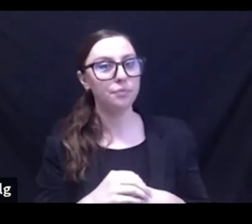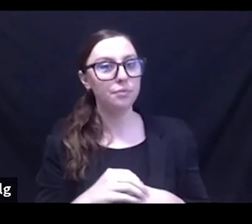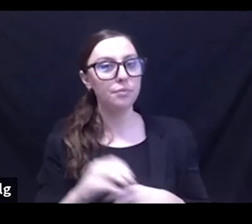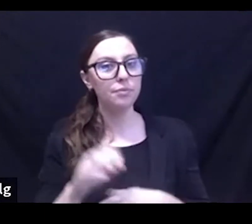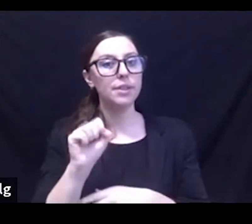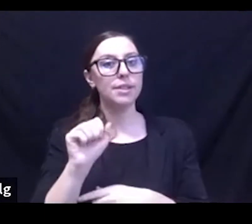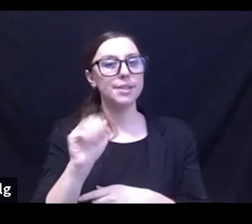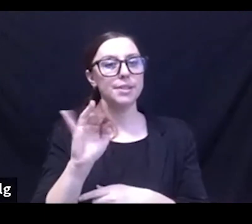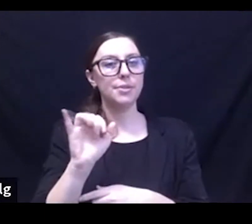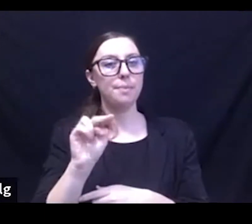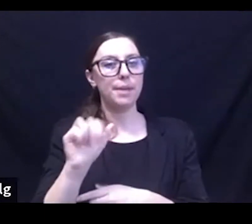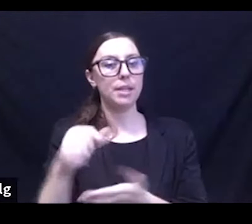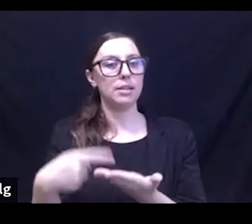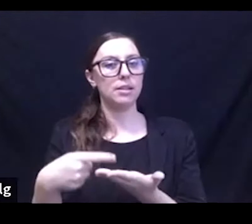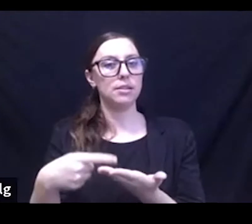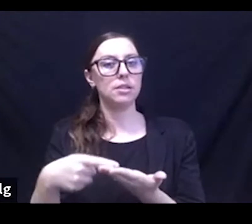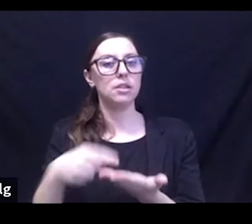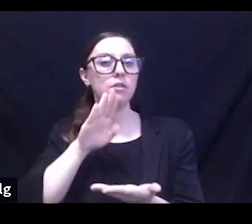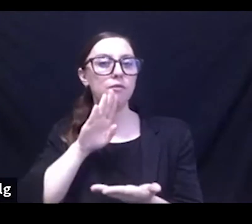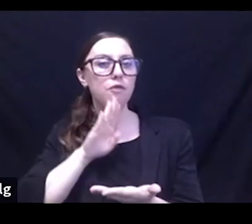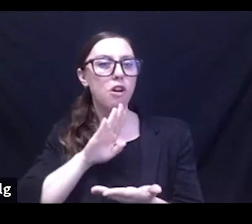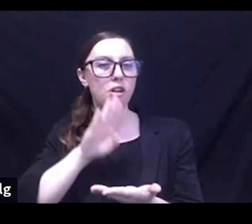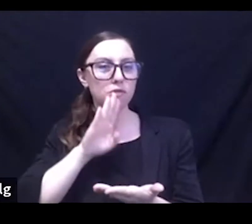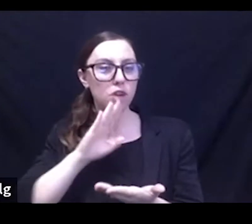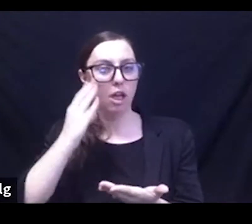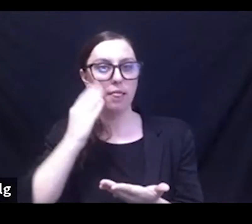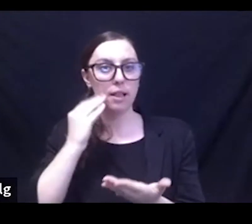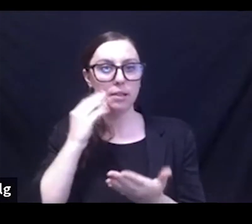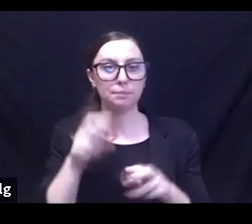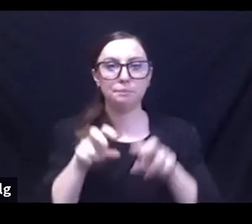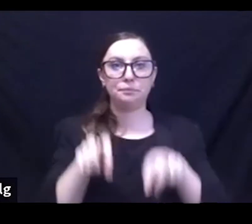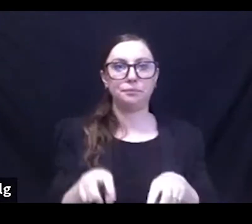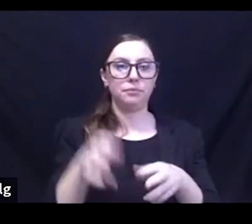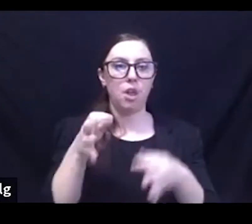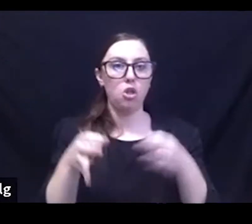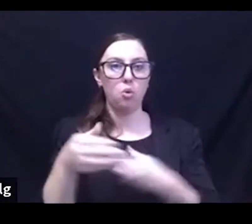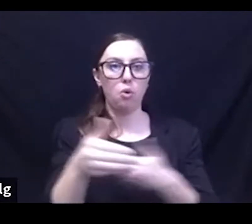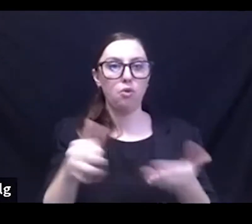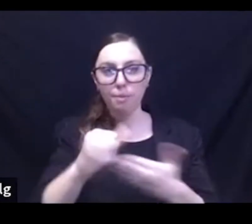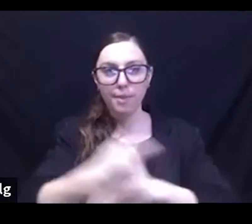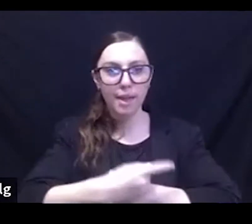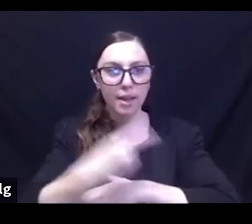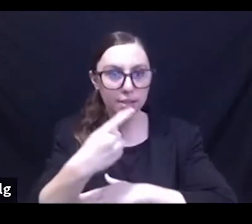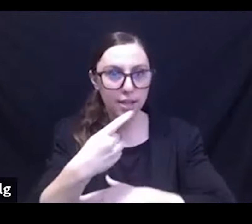Sabina talked about frustrations, the experience of being in the courtroom on that day when we had some